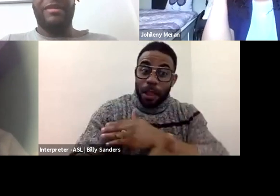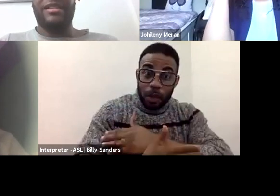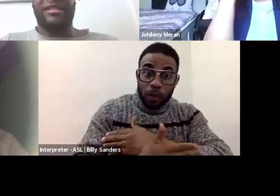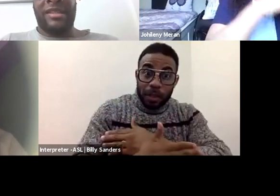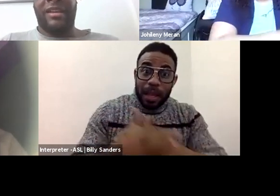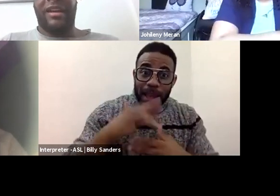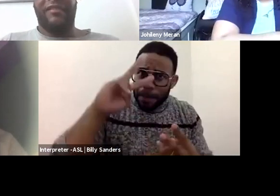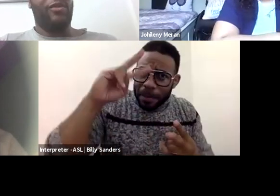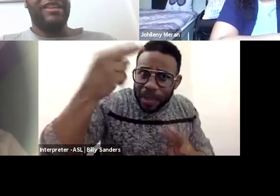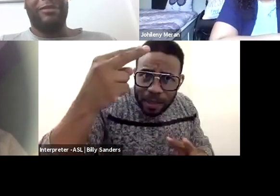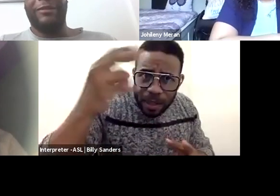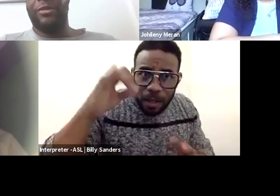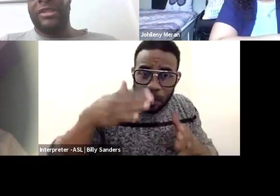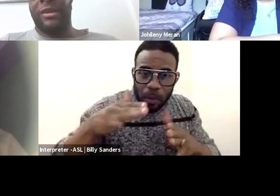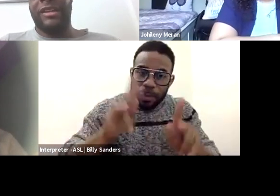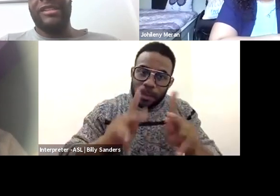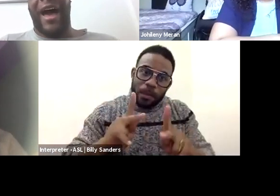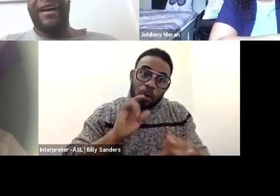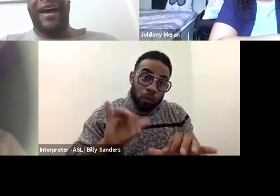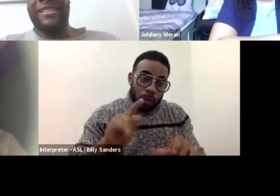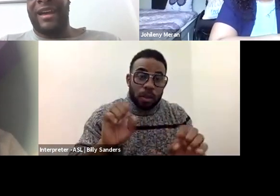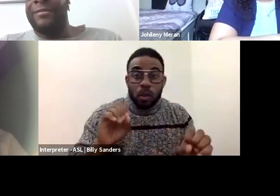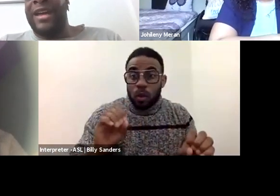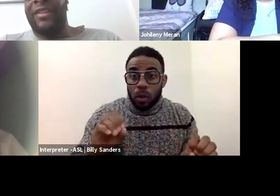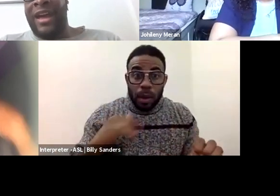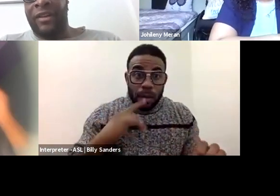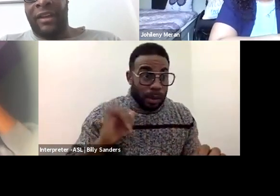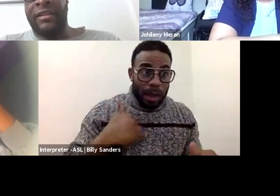a misunderstanding of the way the people were doing that. I'm not African.